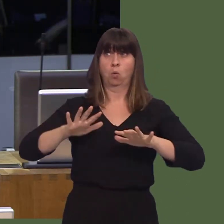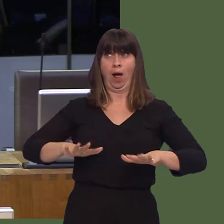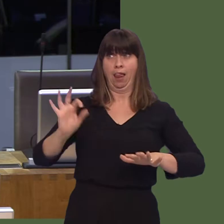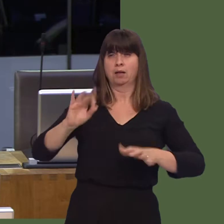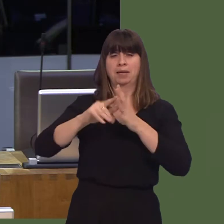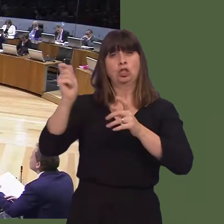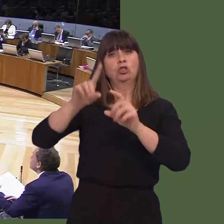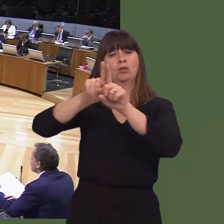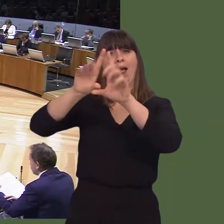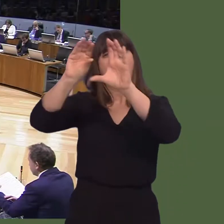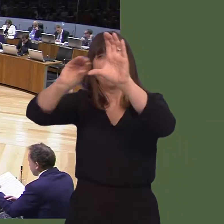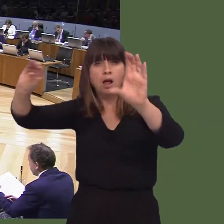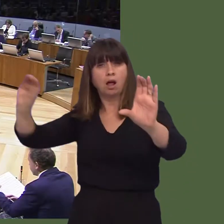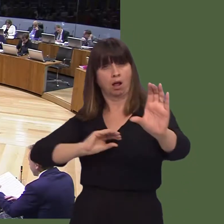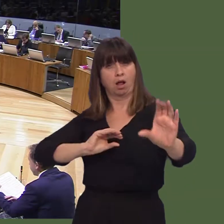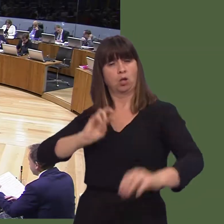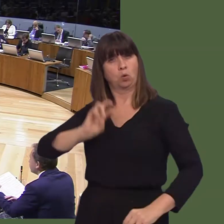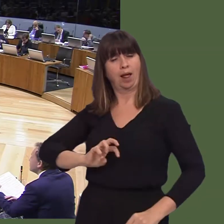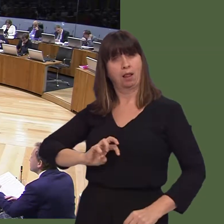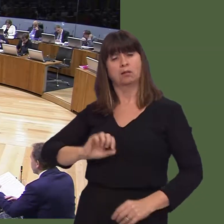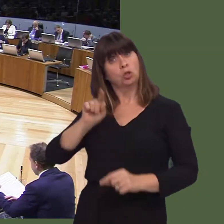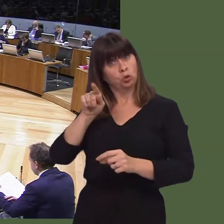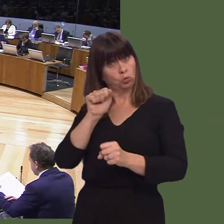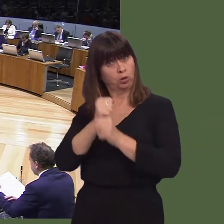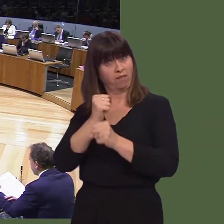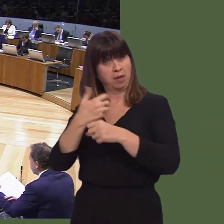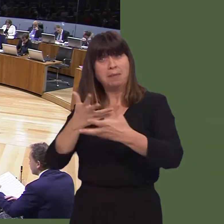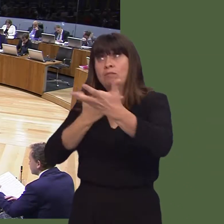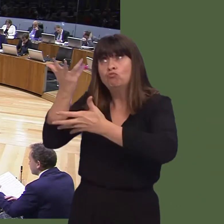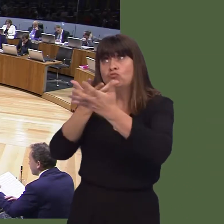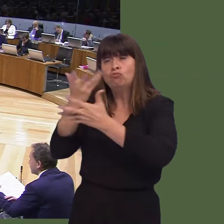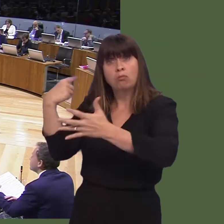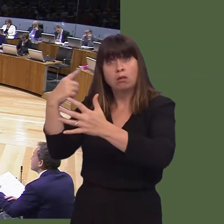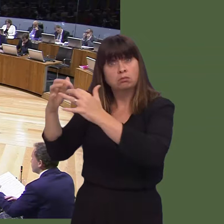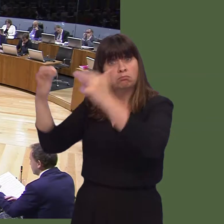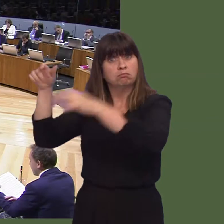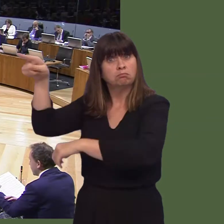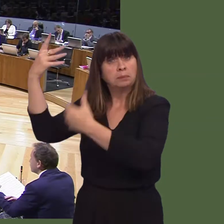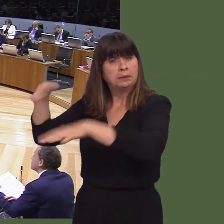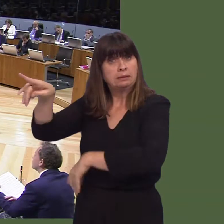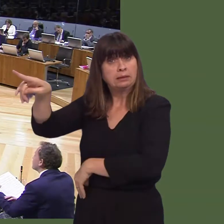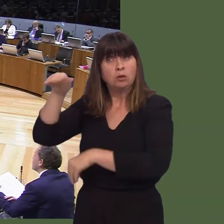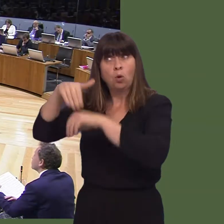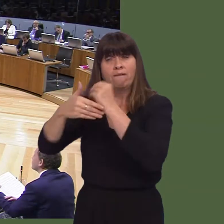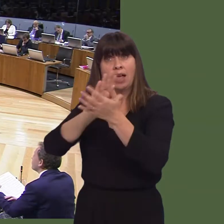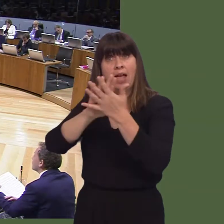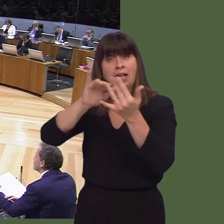What discussions has your Government had with the UK Government over the issue of an HS2 Barnett consequential for Wales?